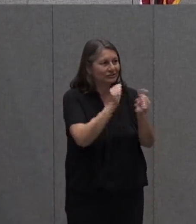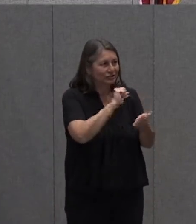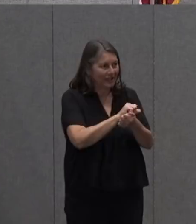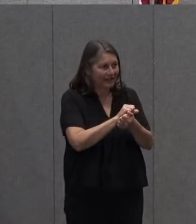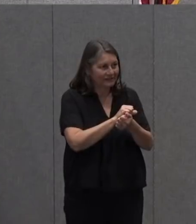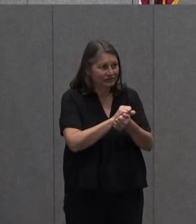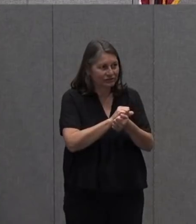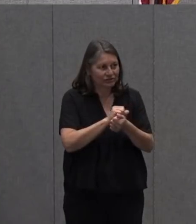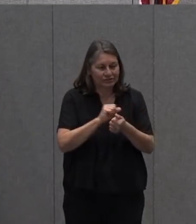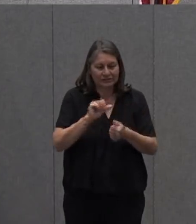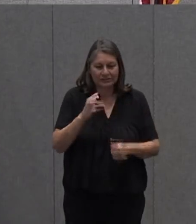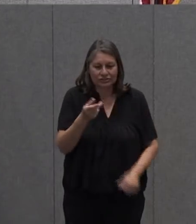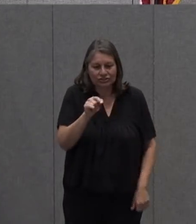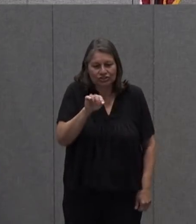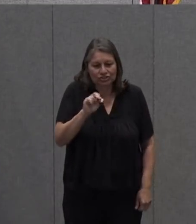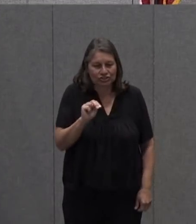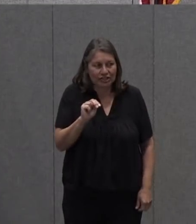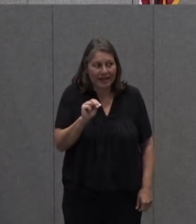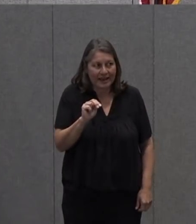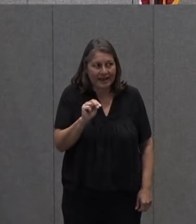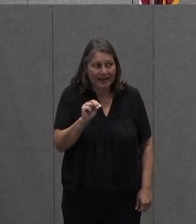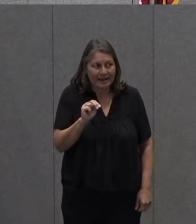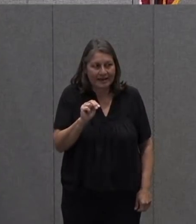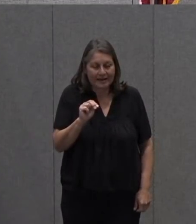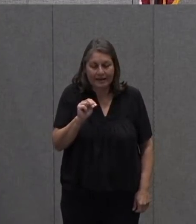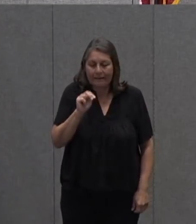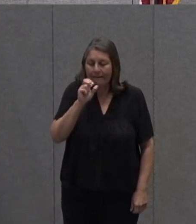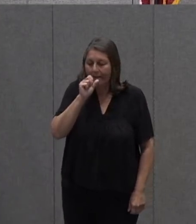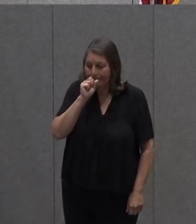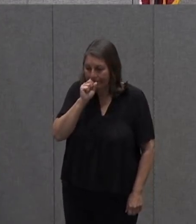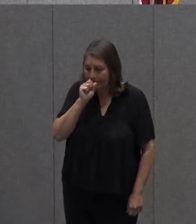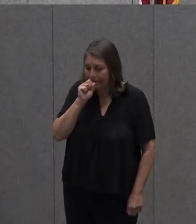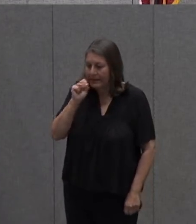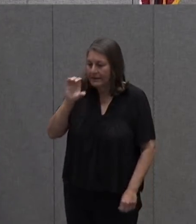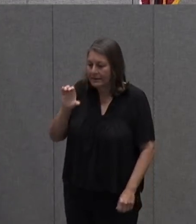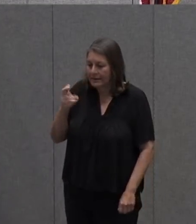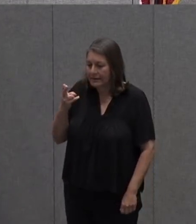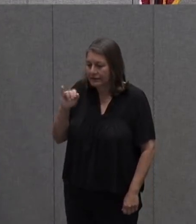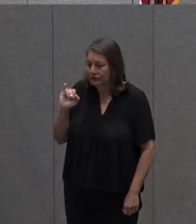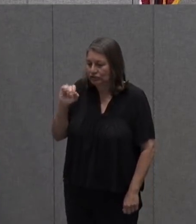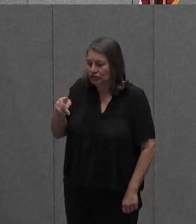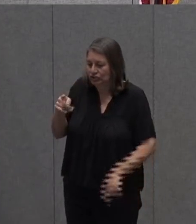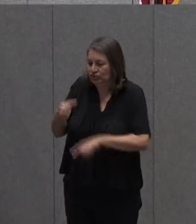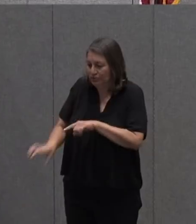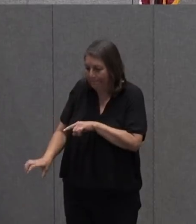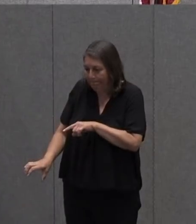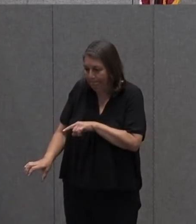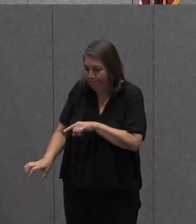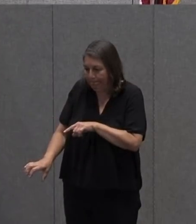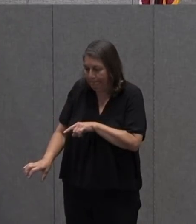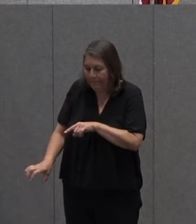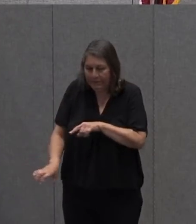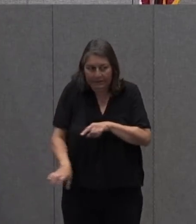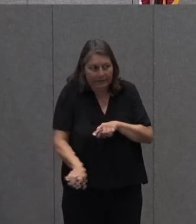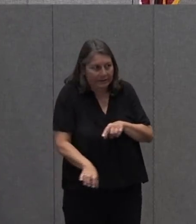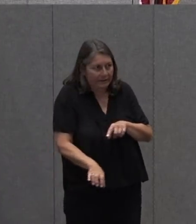Oh, um, chip. How about cinch?